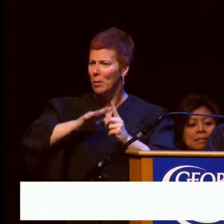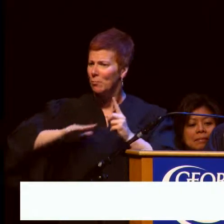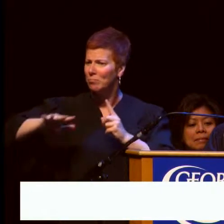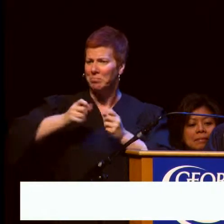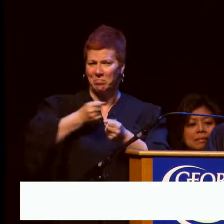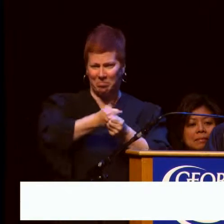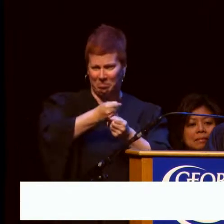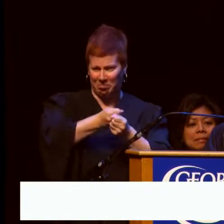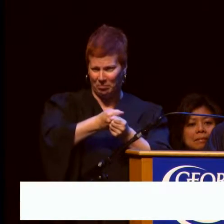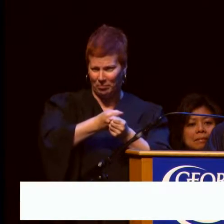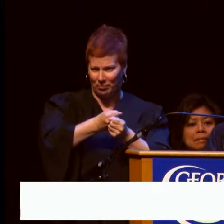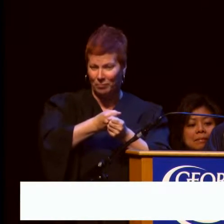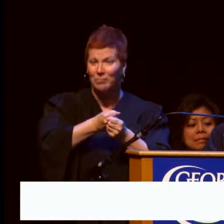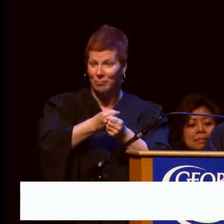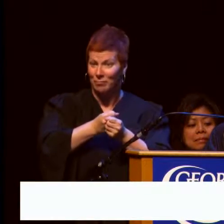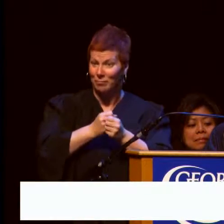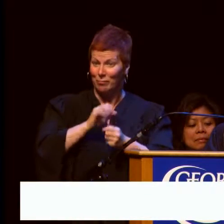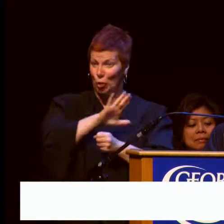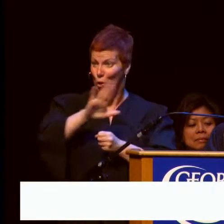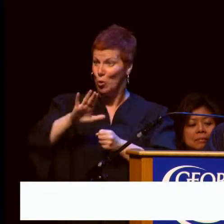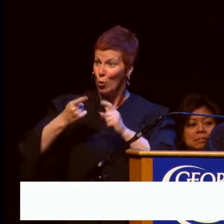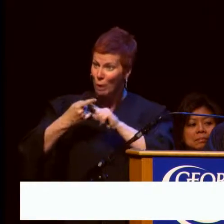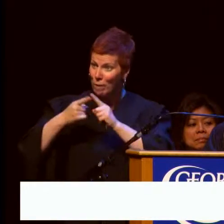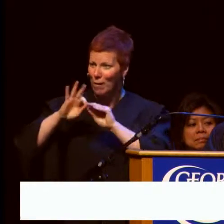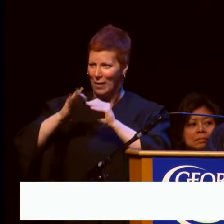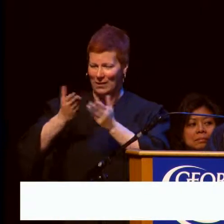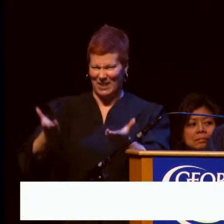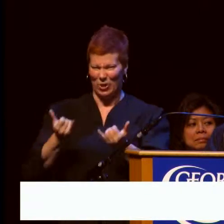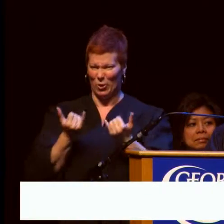AND MANY OF YOUR SUPPORTERS ARE HERE TO CELEBRATE WITH YOU TODAY.